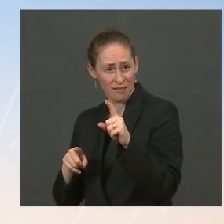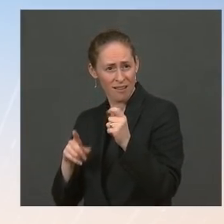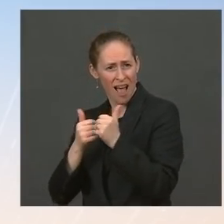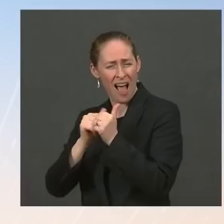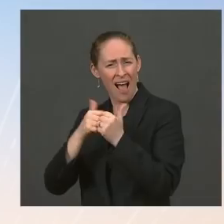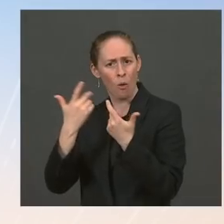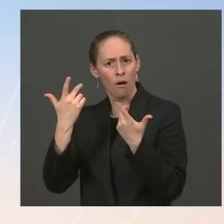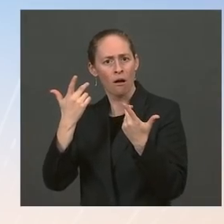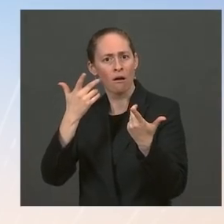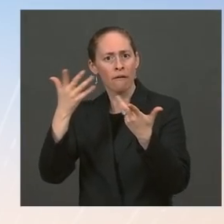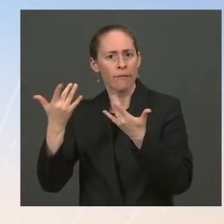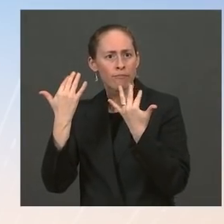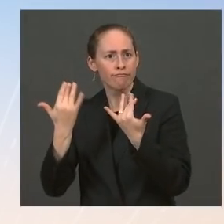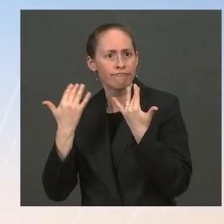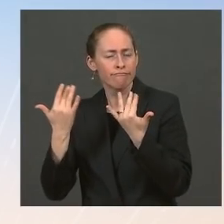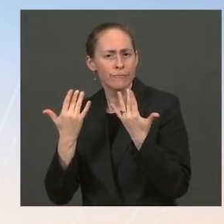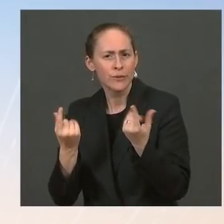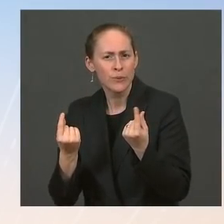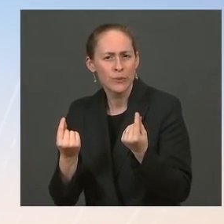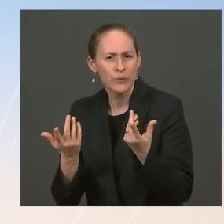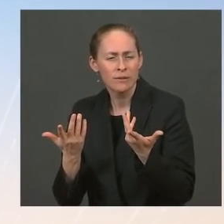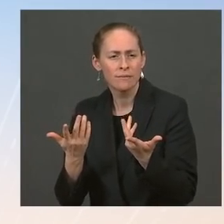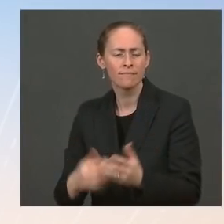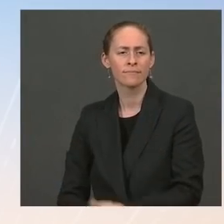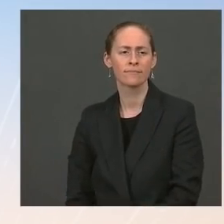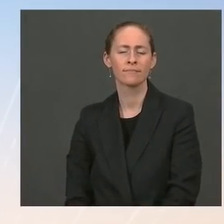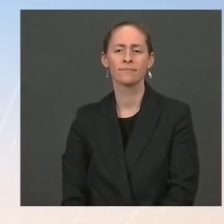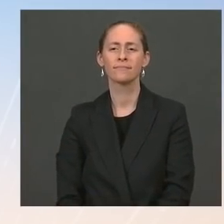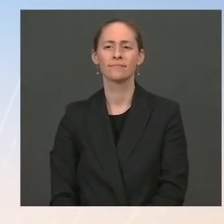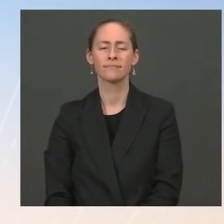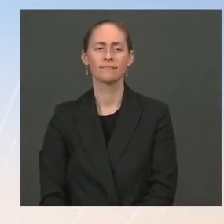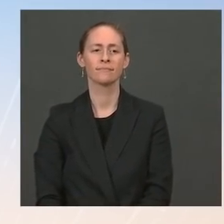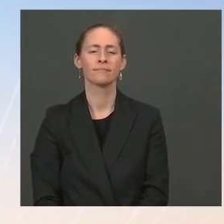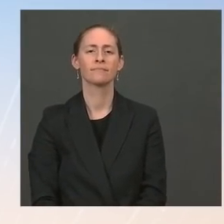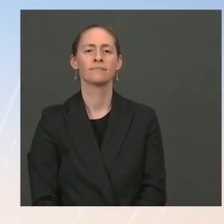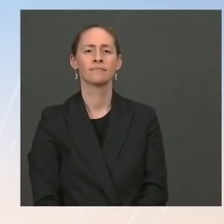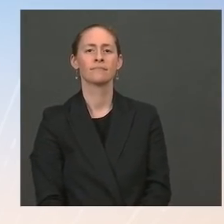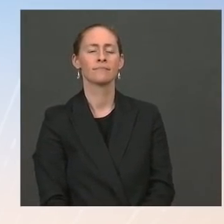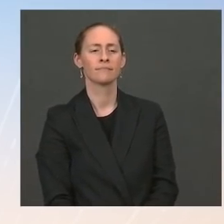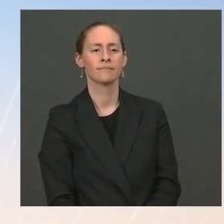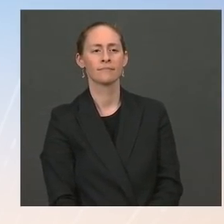Ms. Psaki: Well, one thing that could happen if -- you know, just to go kind of full-nerd Senate process here --